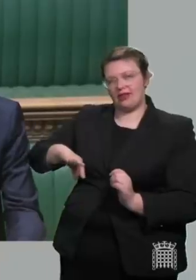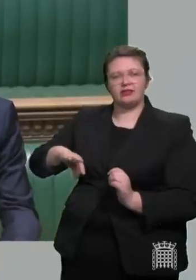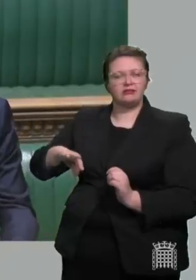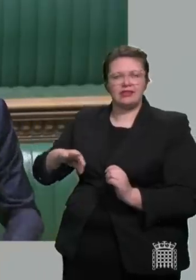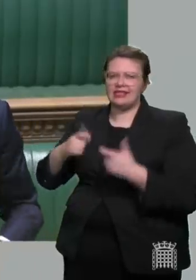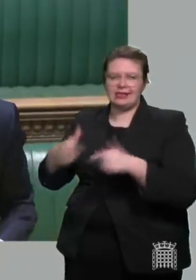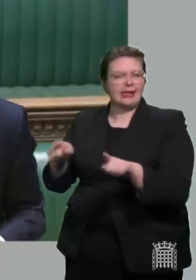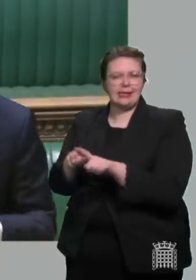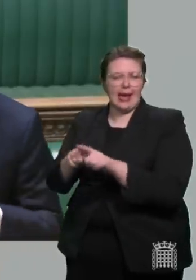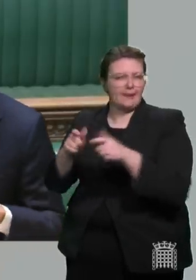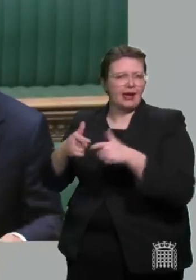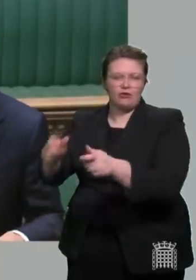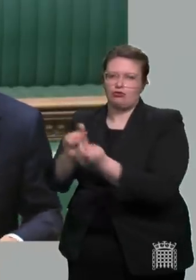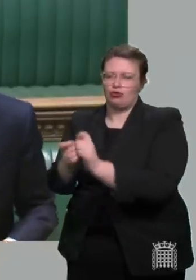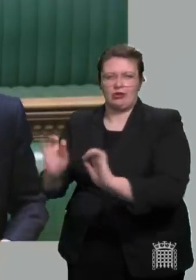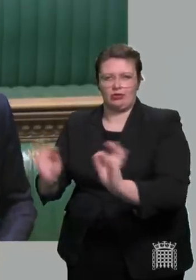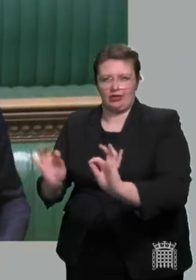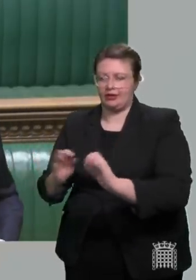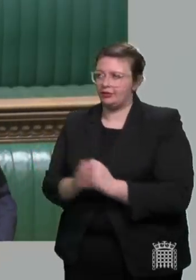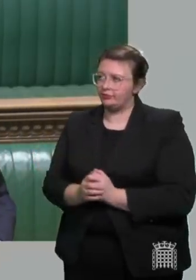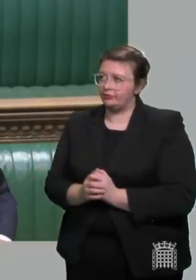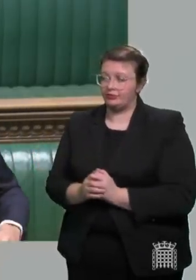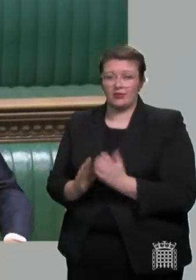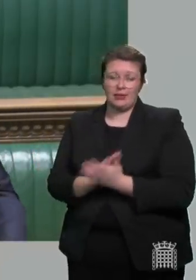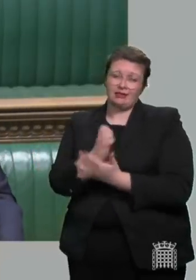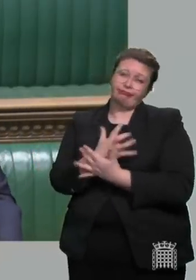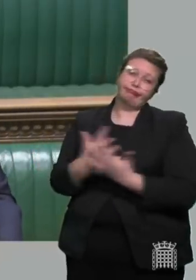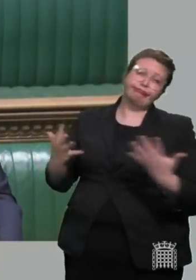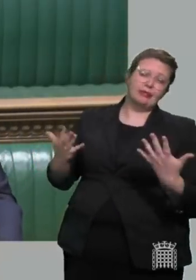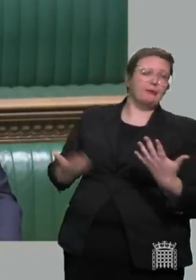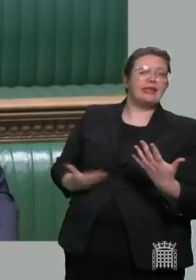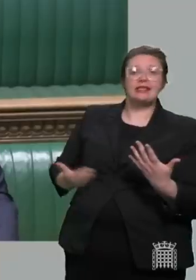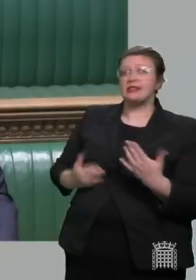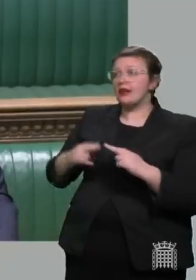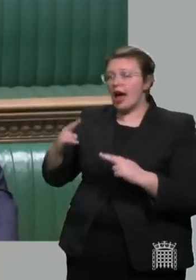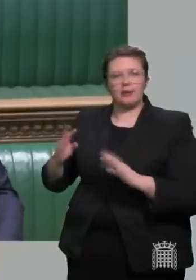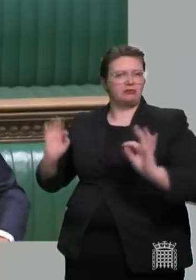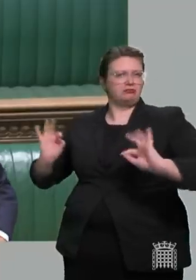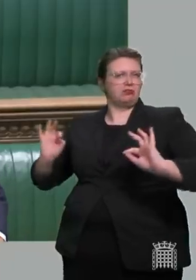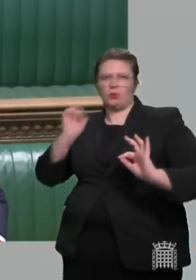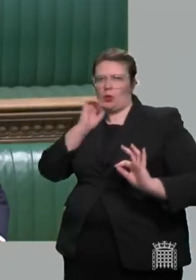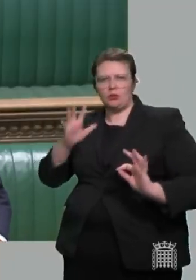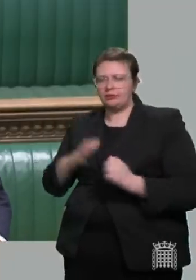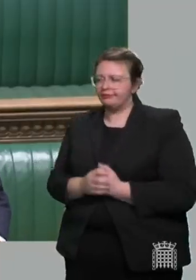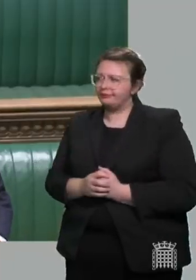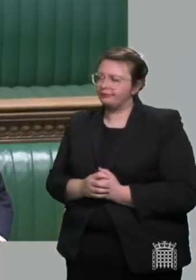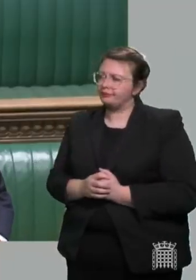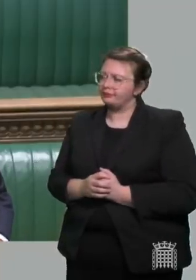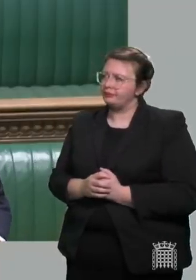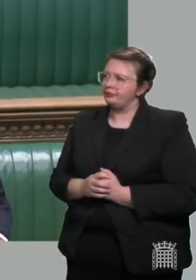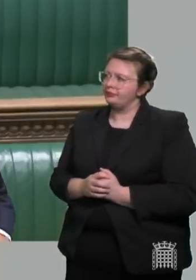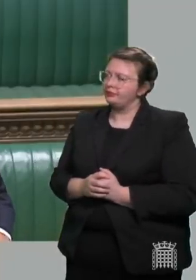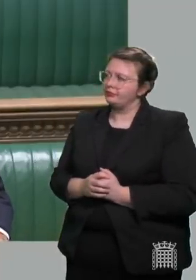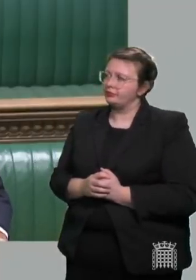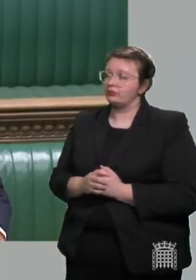businesses—will be completely unaffected. And thirdly, we will introduce a taper above £50,000